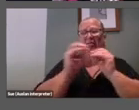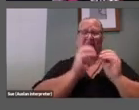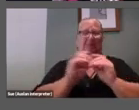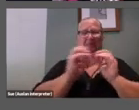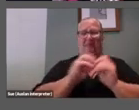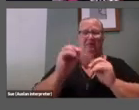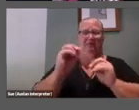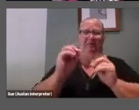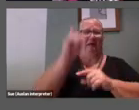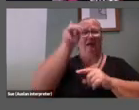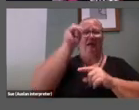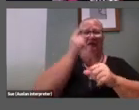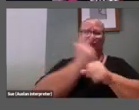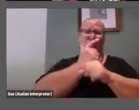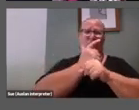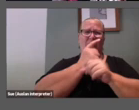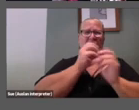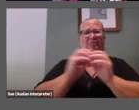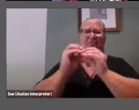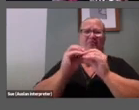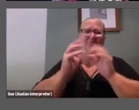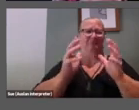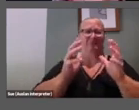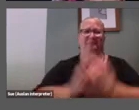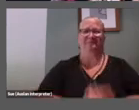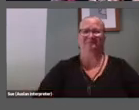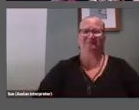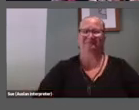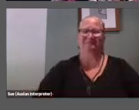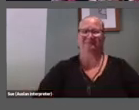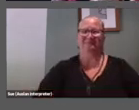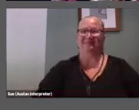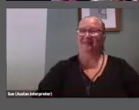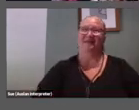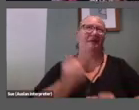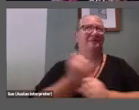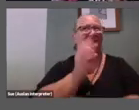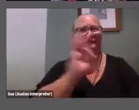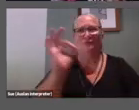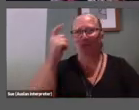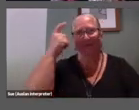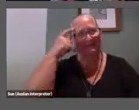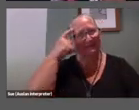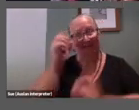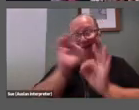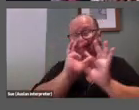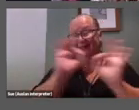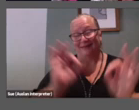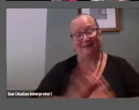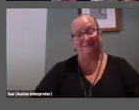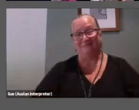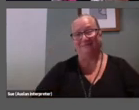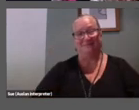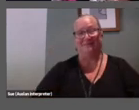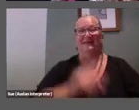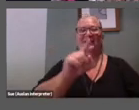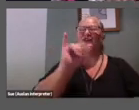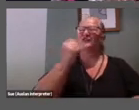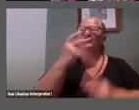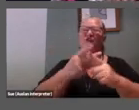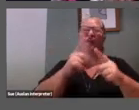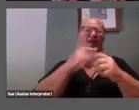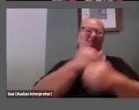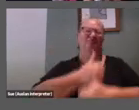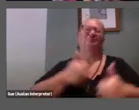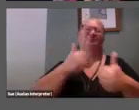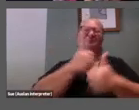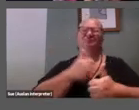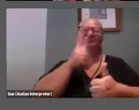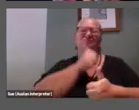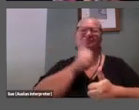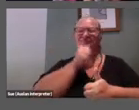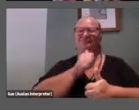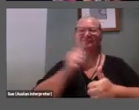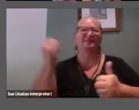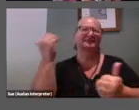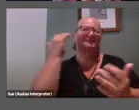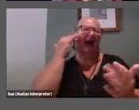that makes no sense, it's merely an enjoyable combination of sounds.